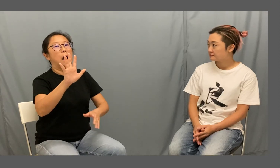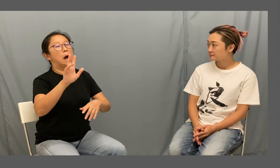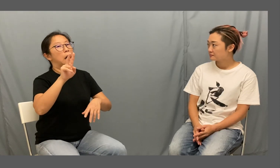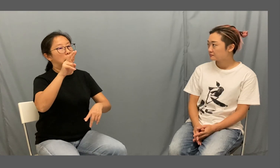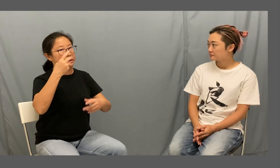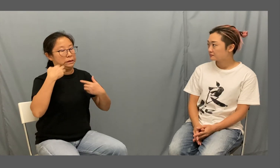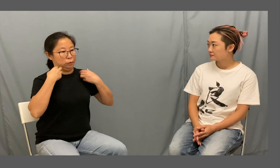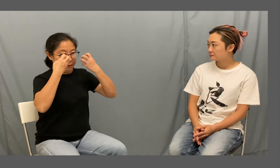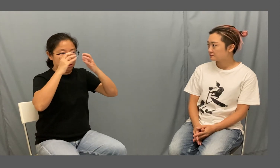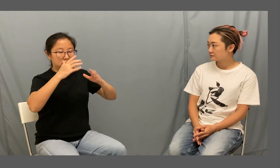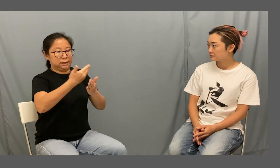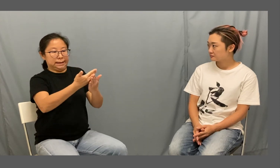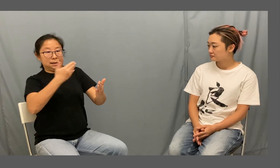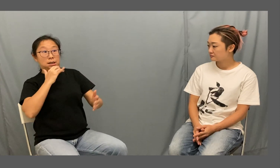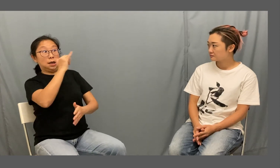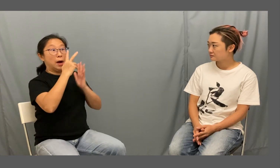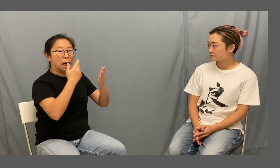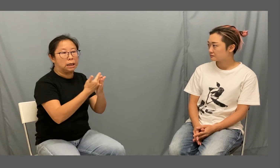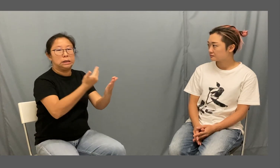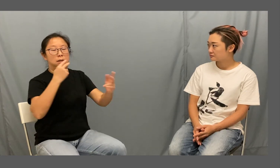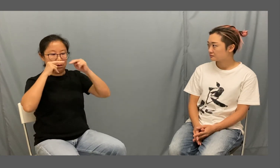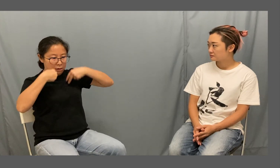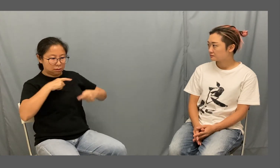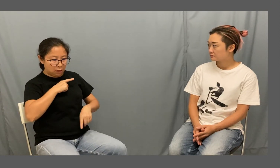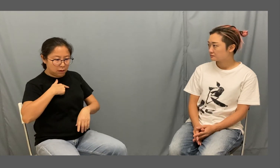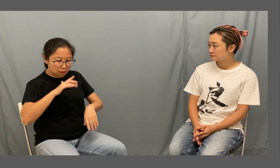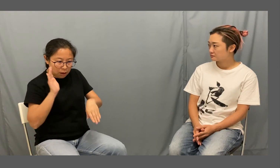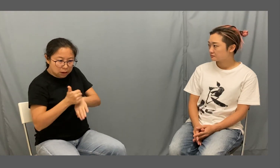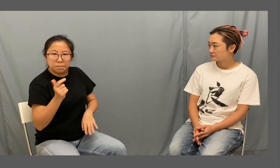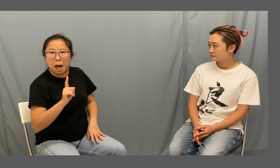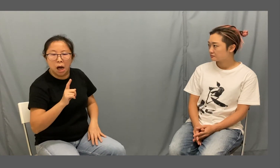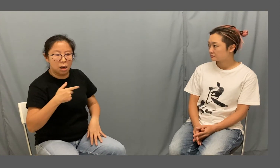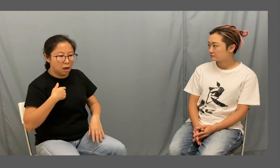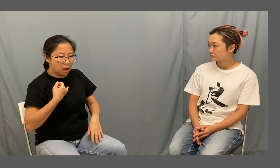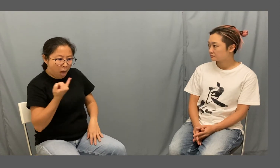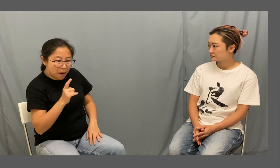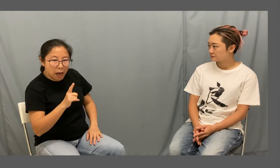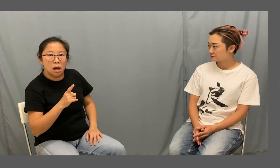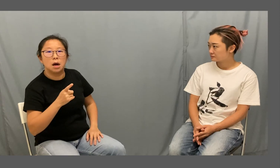We should evaluate our own strengths and weakness